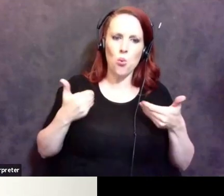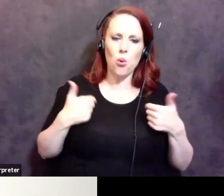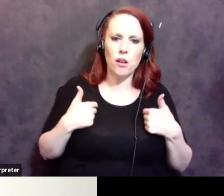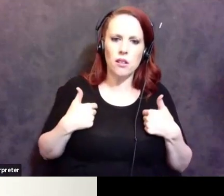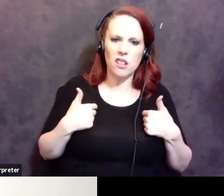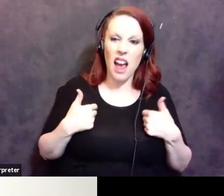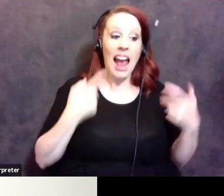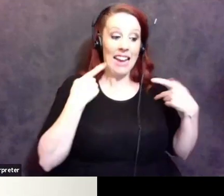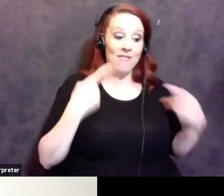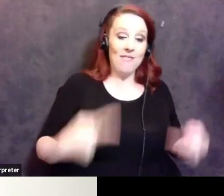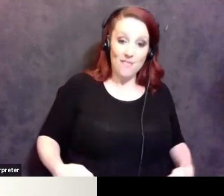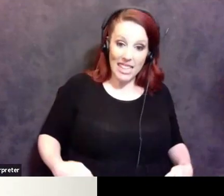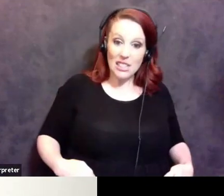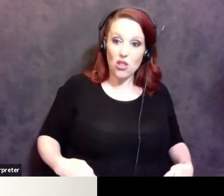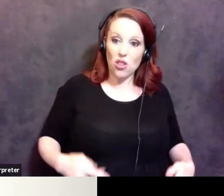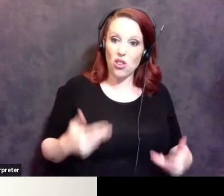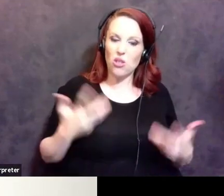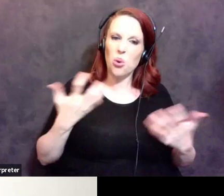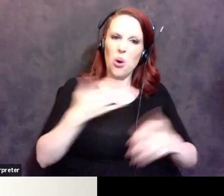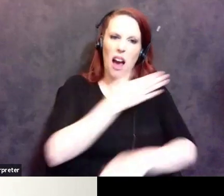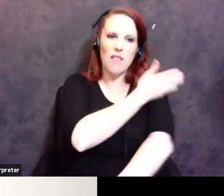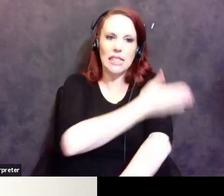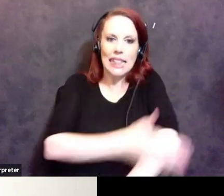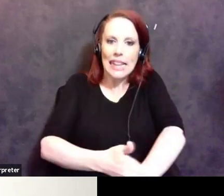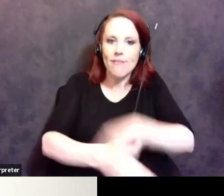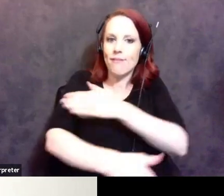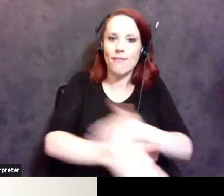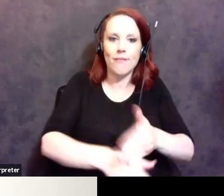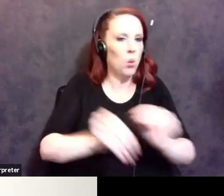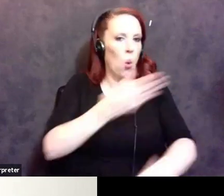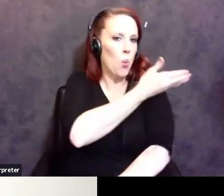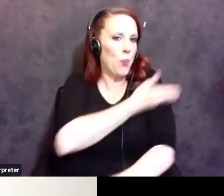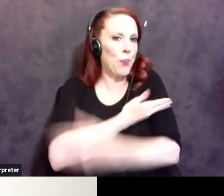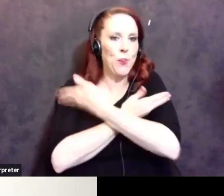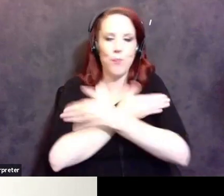manifestation was I wore long sleeves all of the time. I was trying to hide everything.